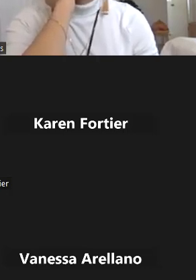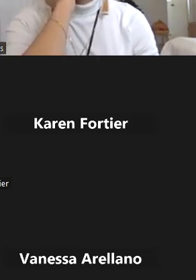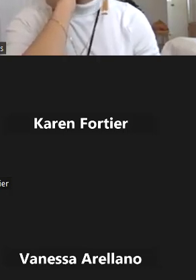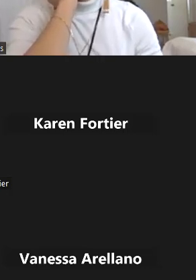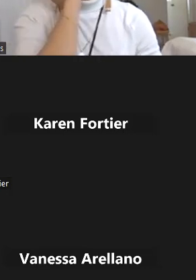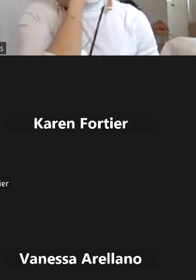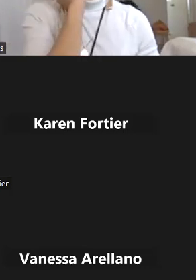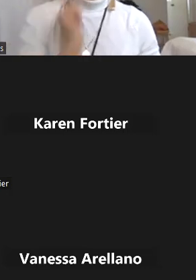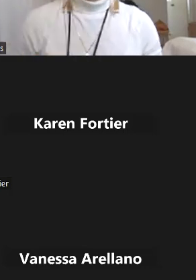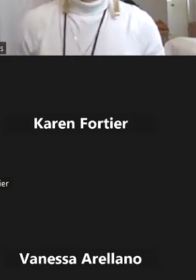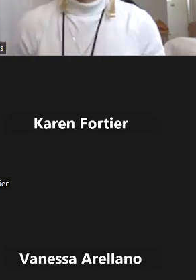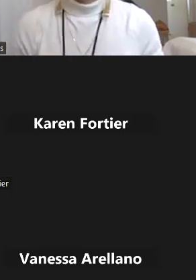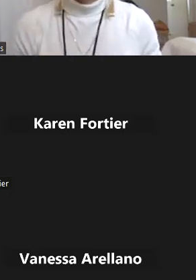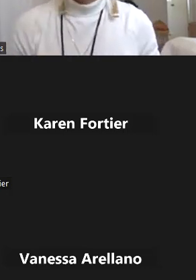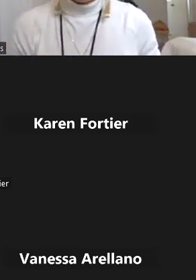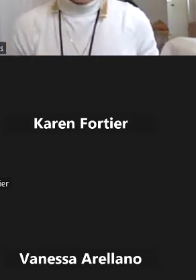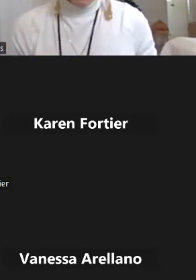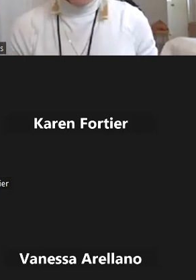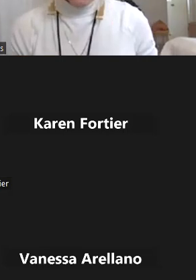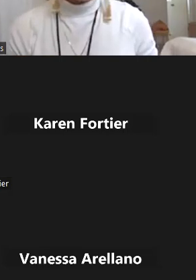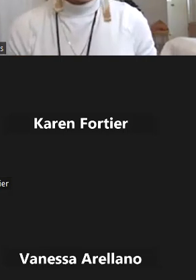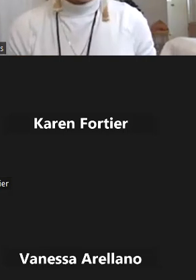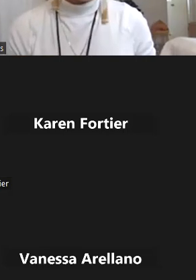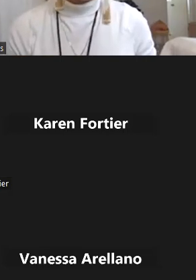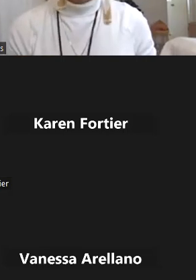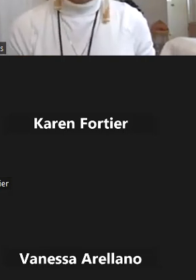you'll get that information, you'll get the slides, you'll get the recording links